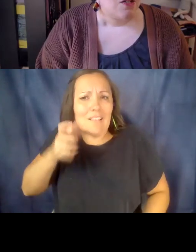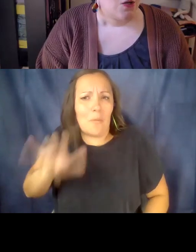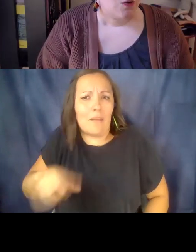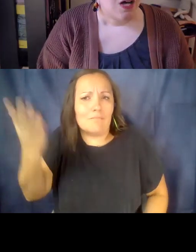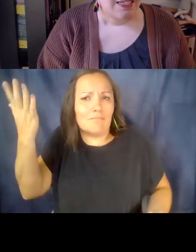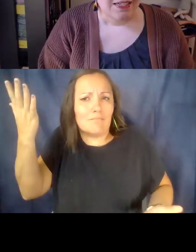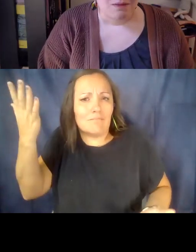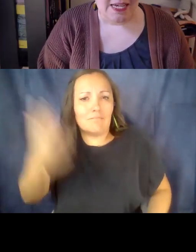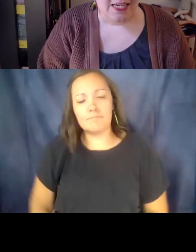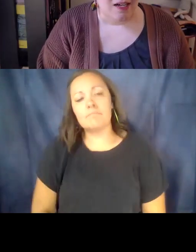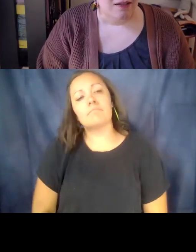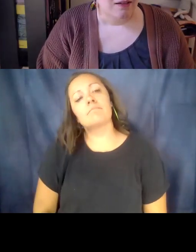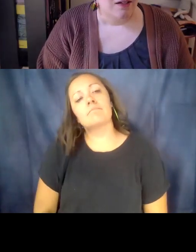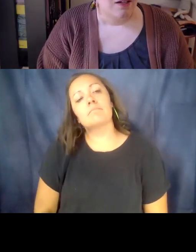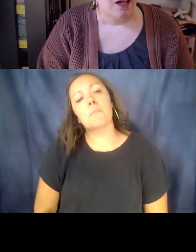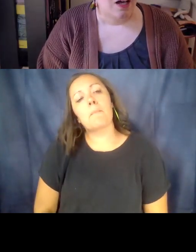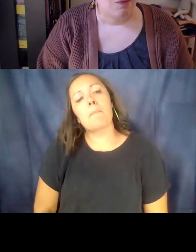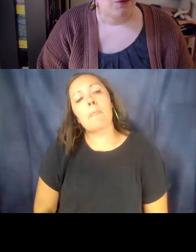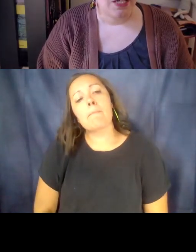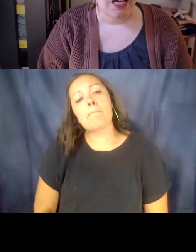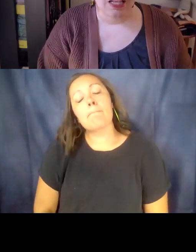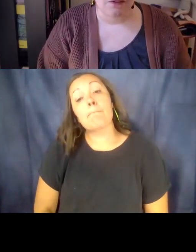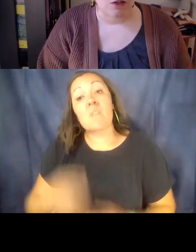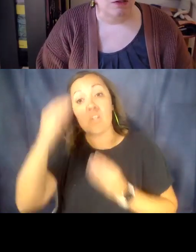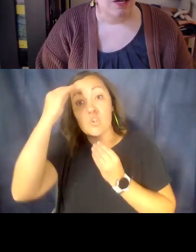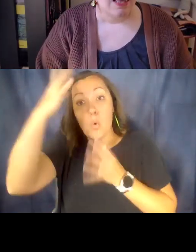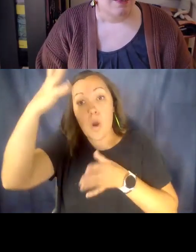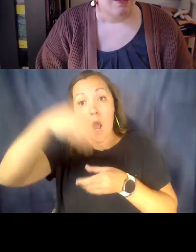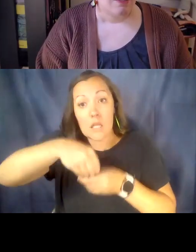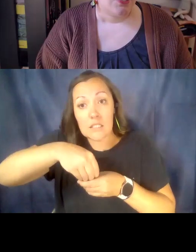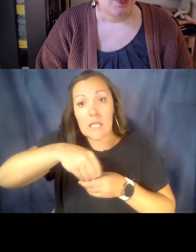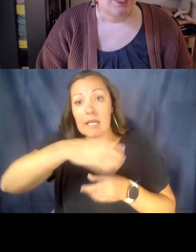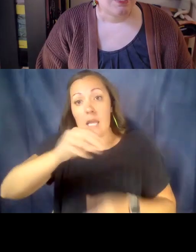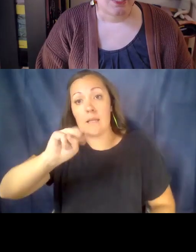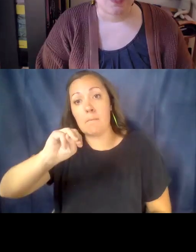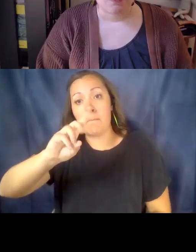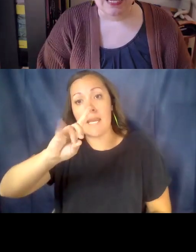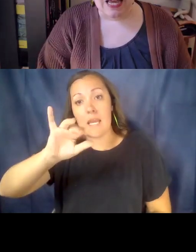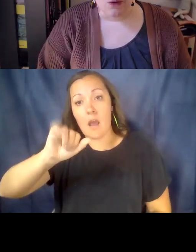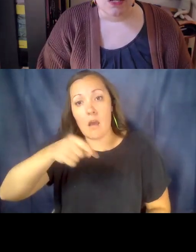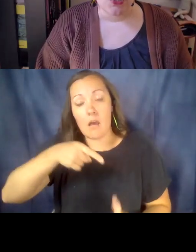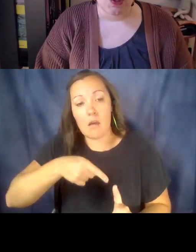So content in media, like a really high level doing things like using plain language or at